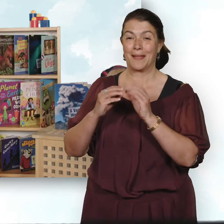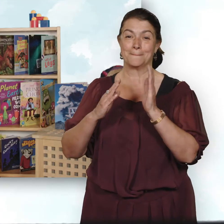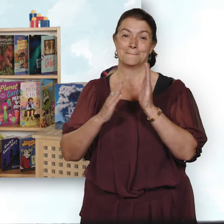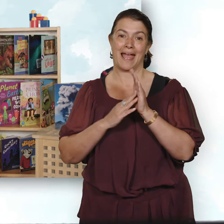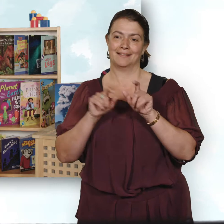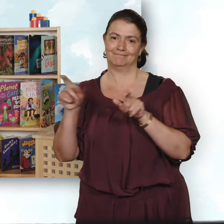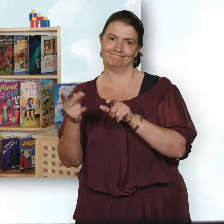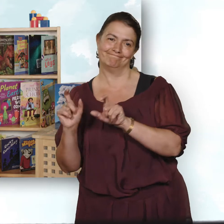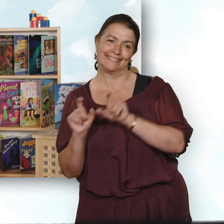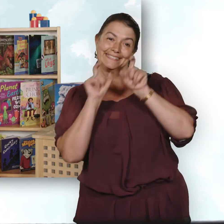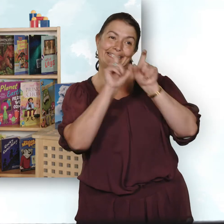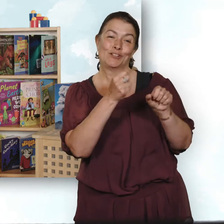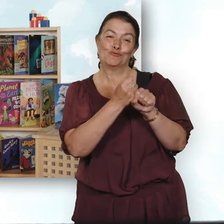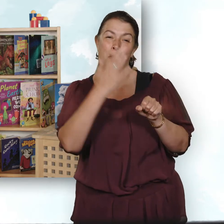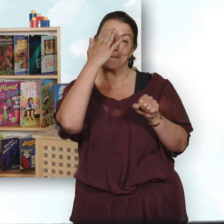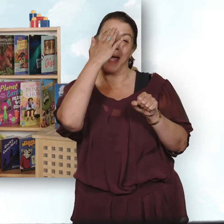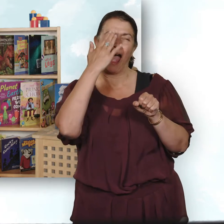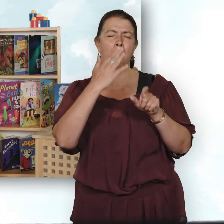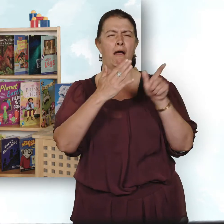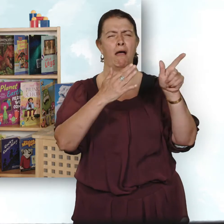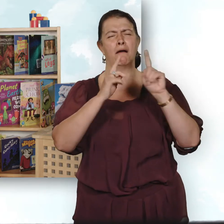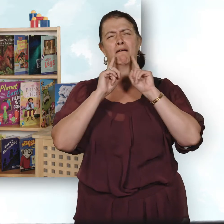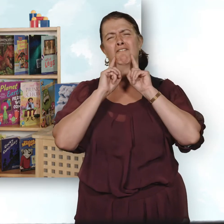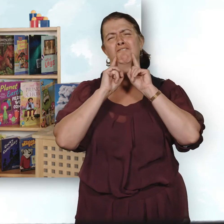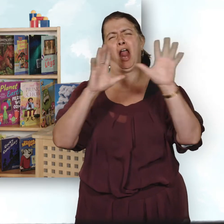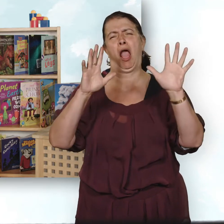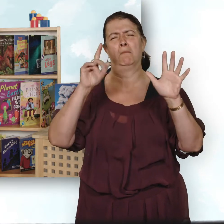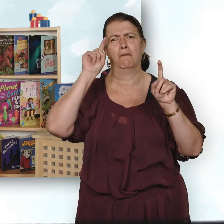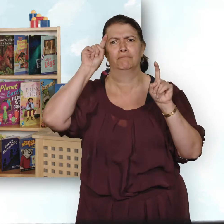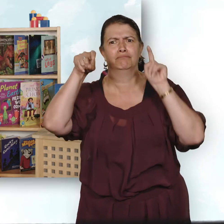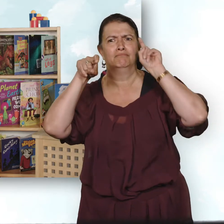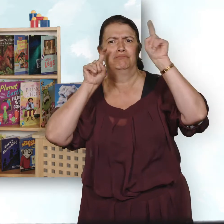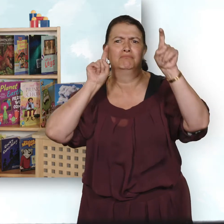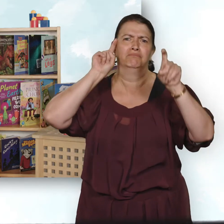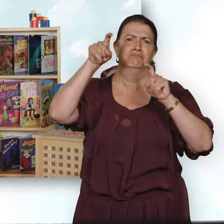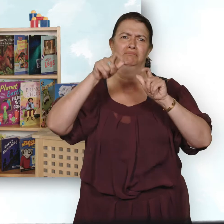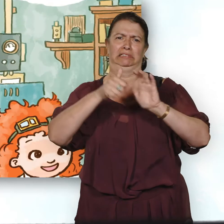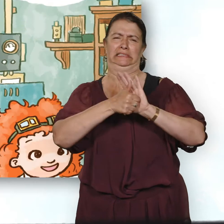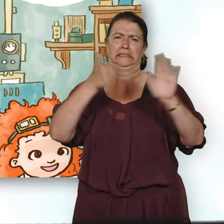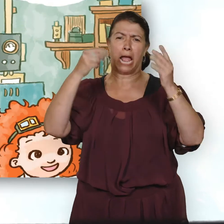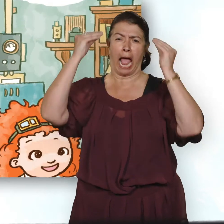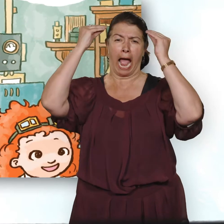Billy and Millie were staying with their grandma. She was a famous inventor. She had won a big